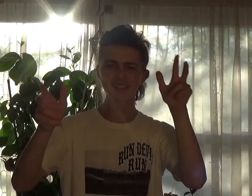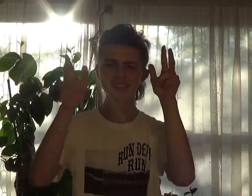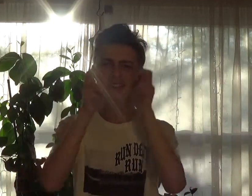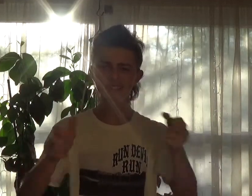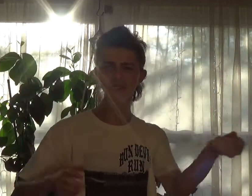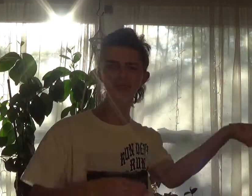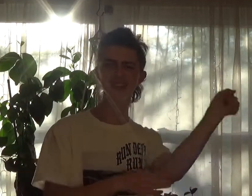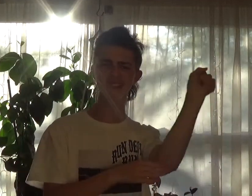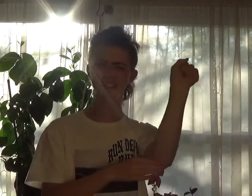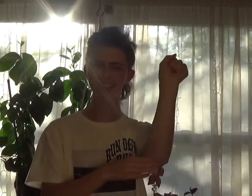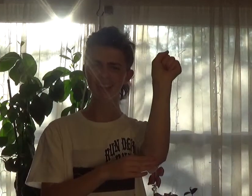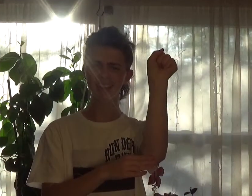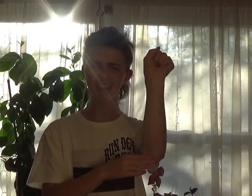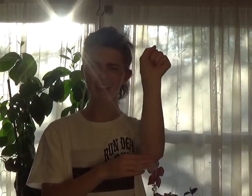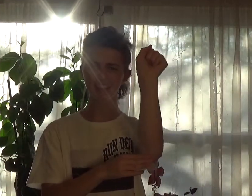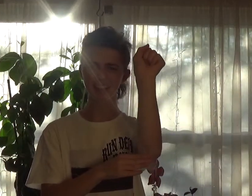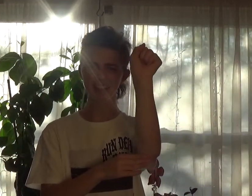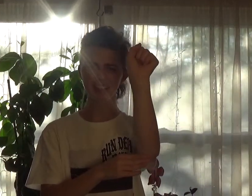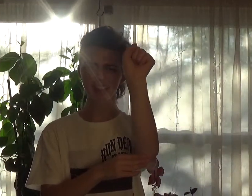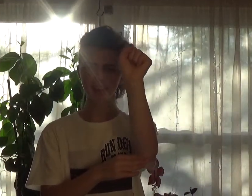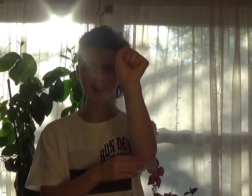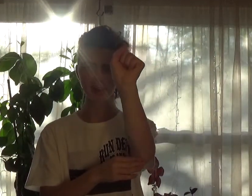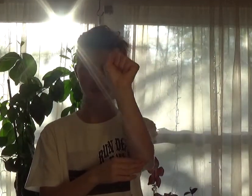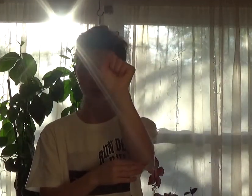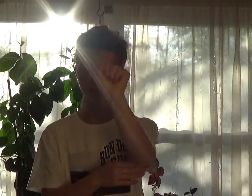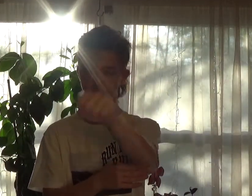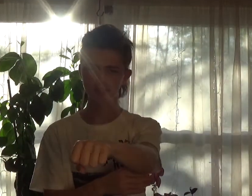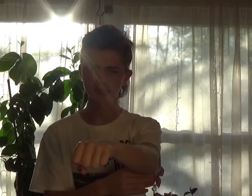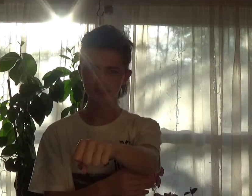And the devil went down